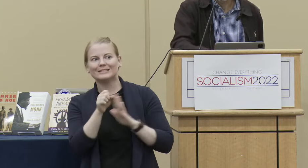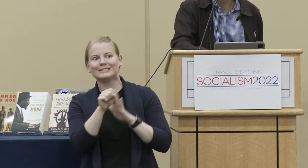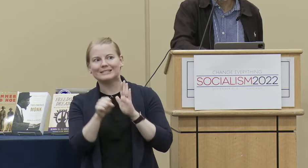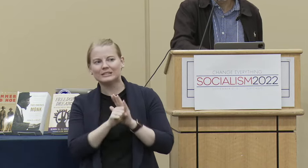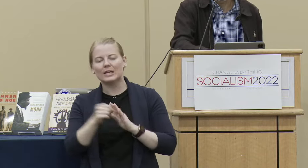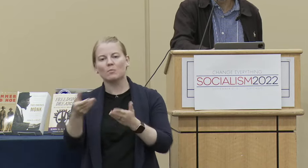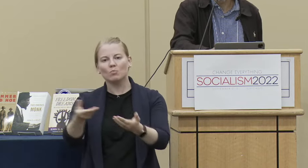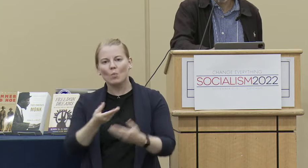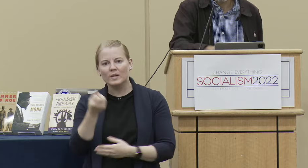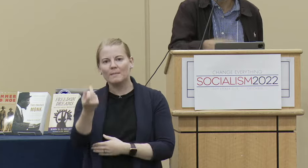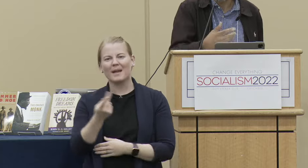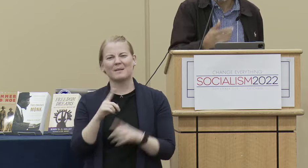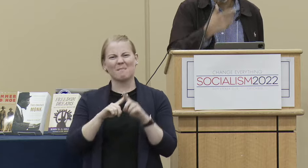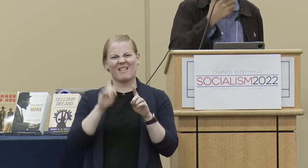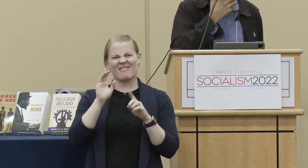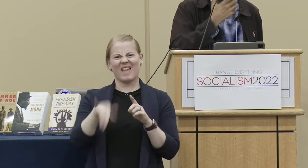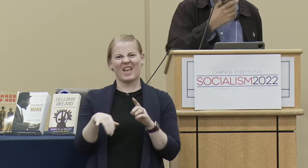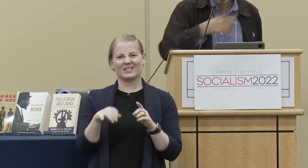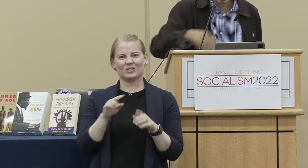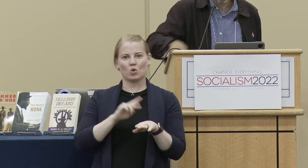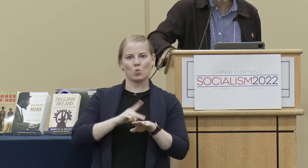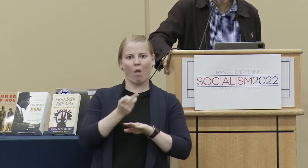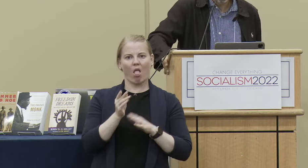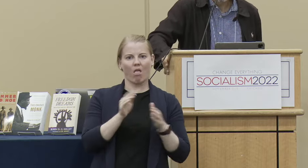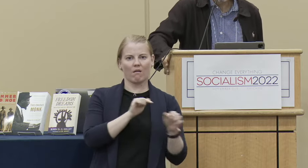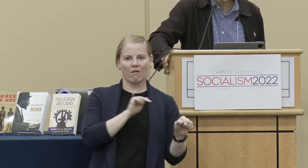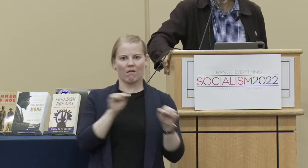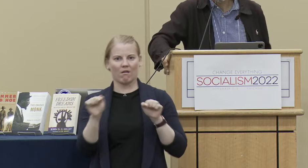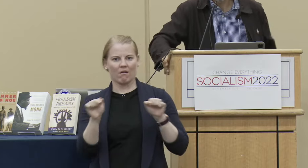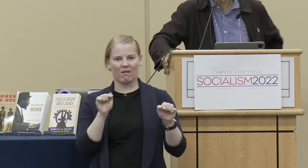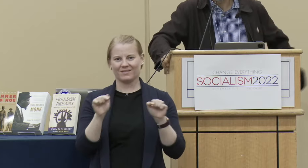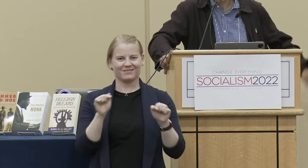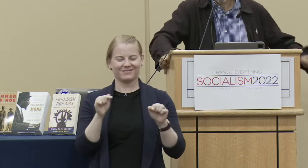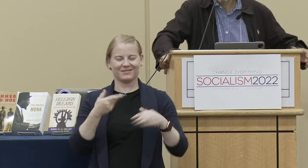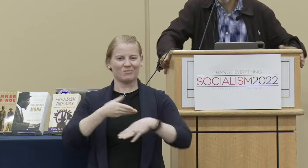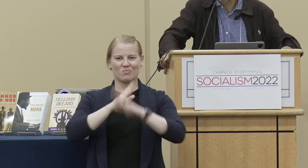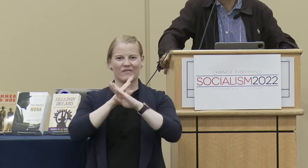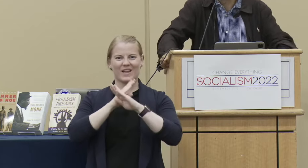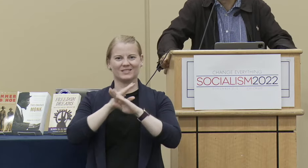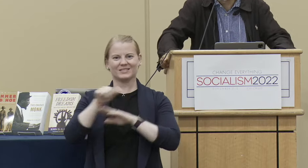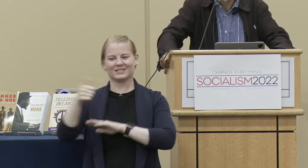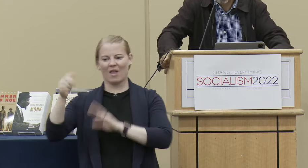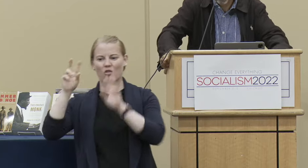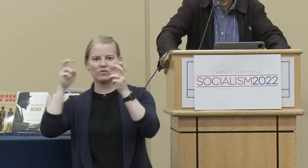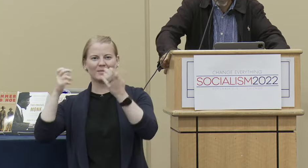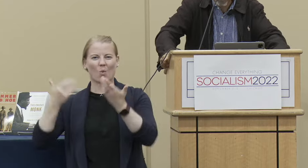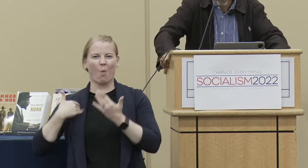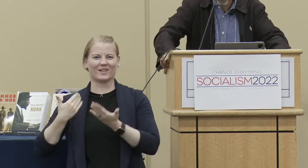Whether or not -- you know, tendency, no state, reject the state. And the other to bring the state back. That binary